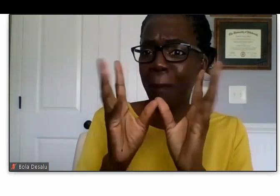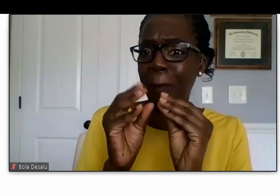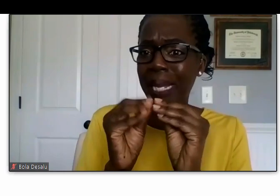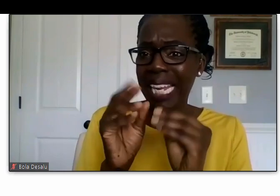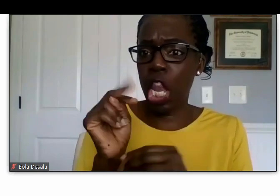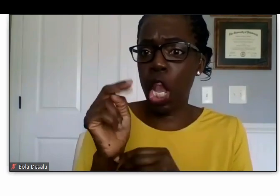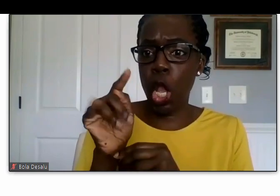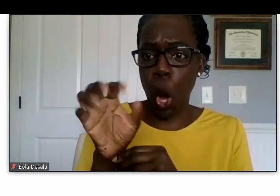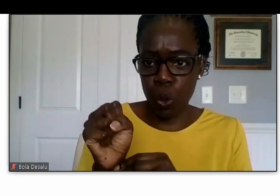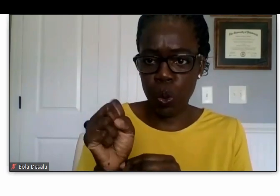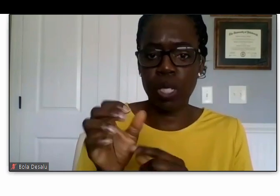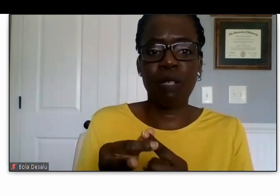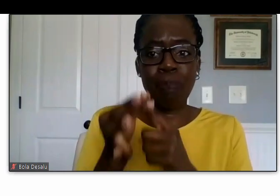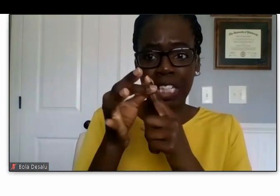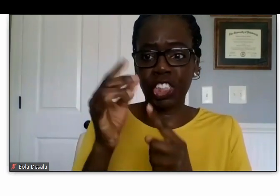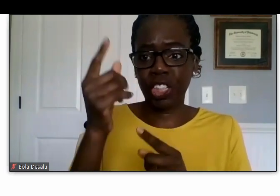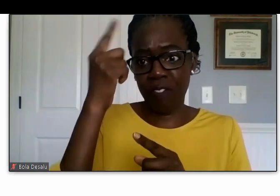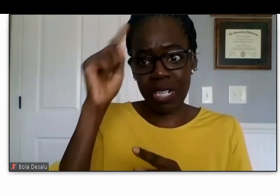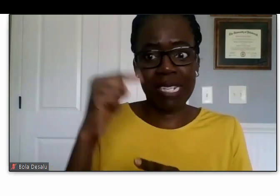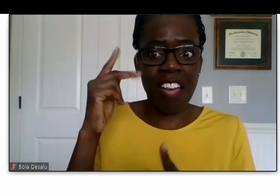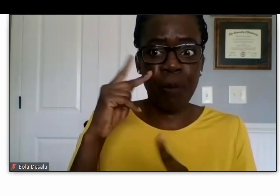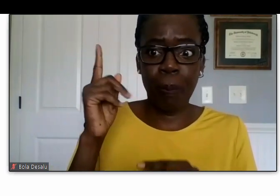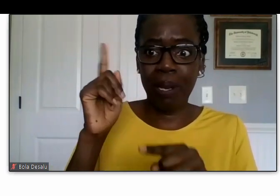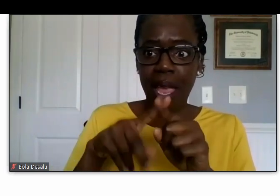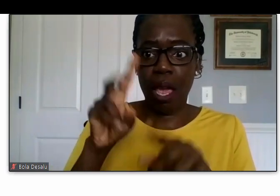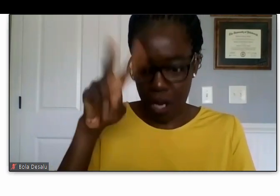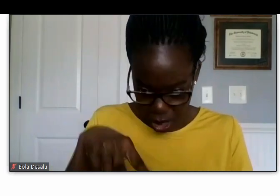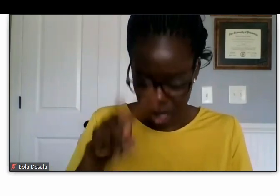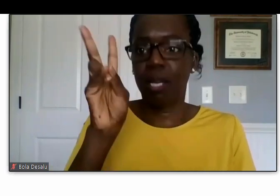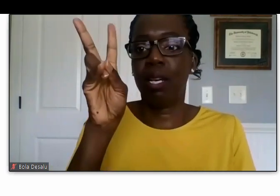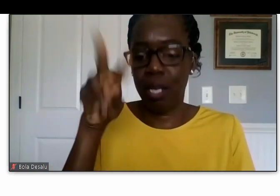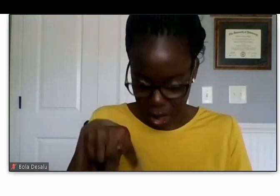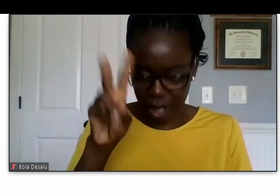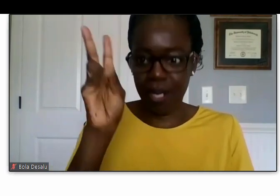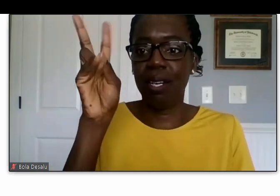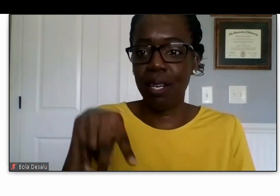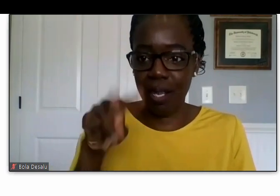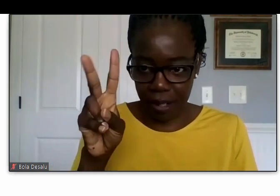to have that as a meeting notes because for deaf individuals they can't read and